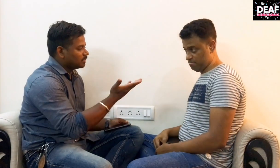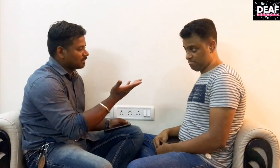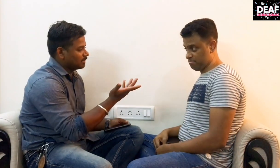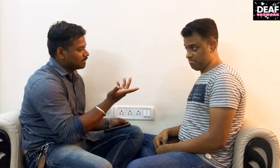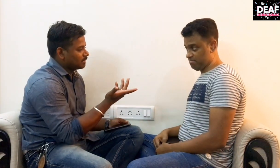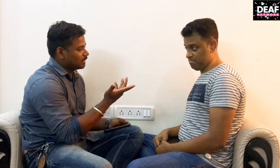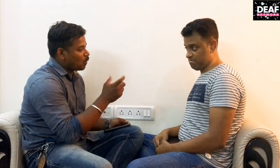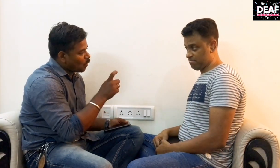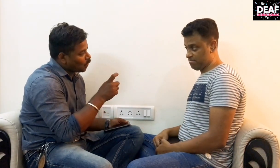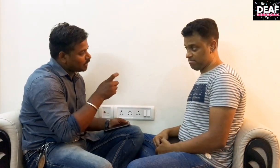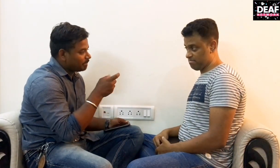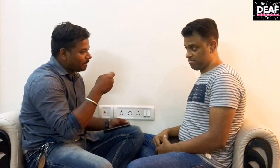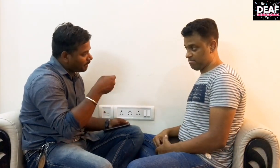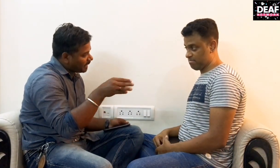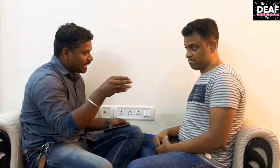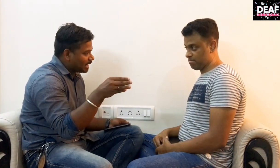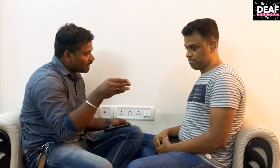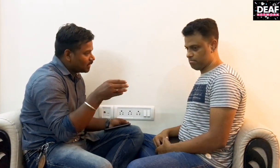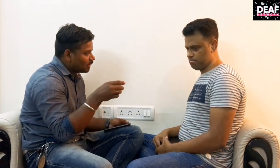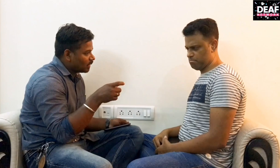Dude...How can you pay for your college fees?